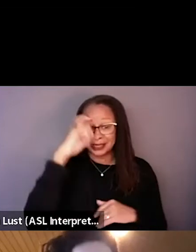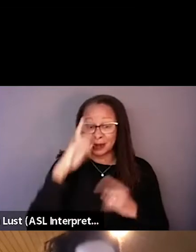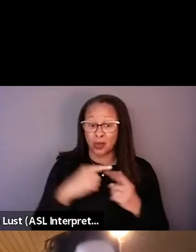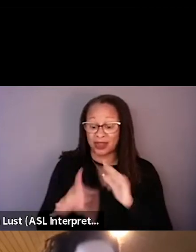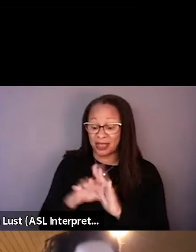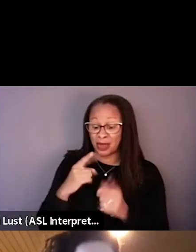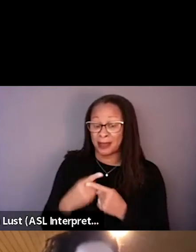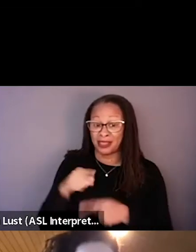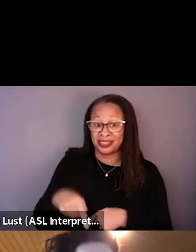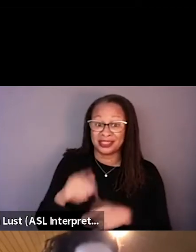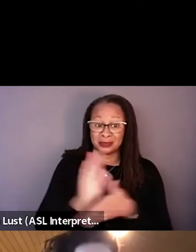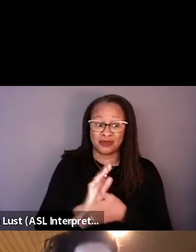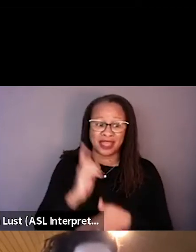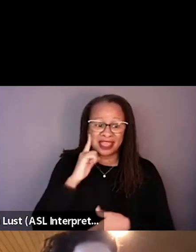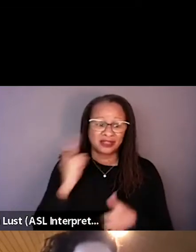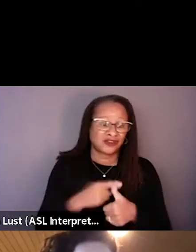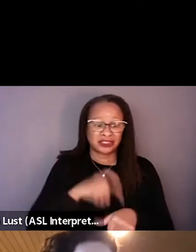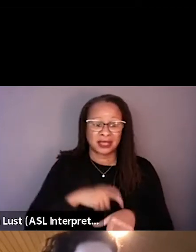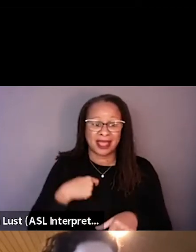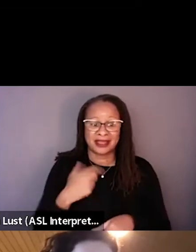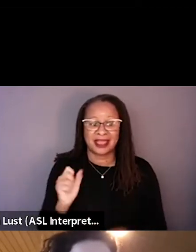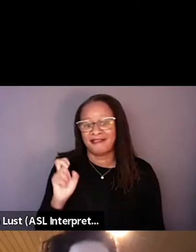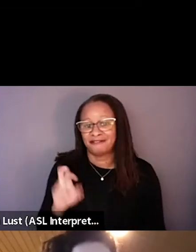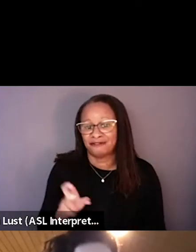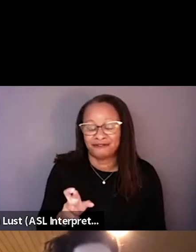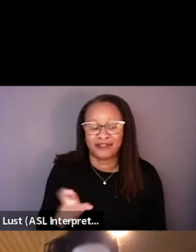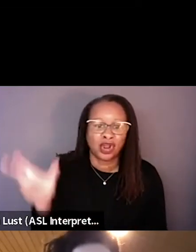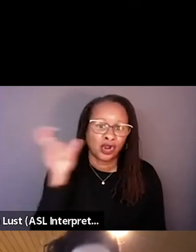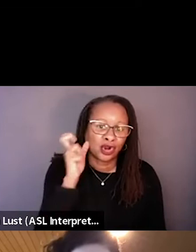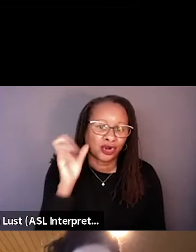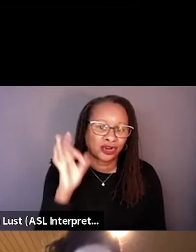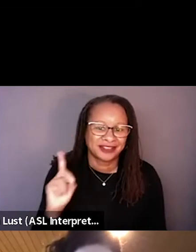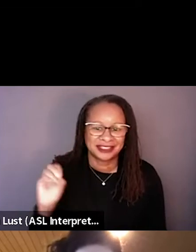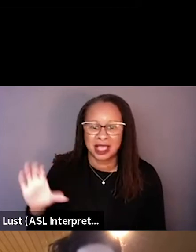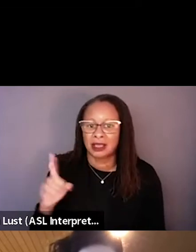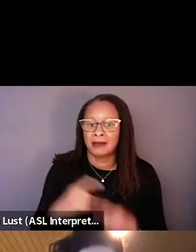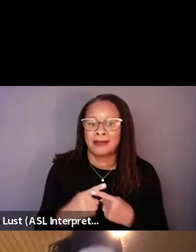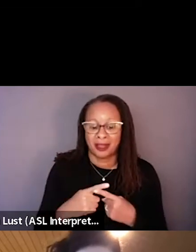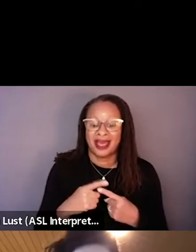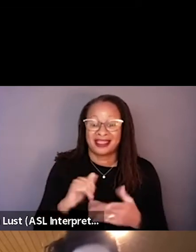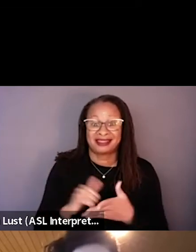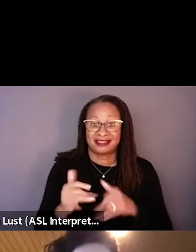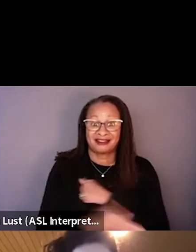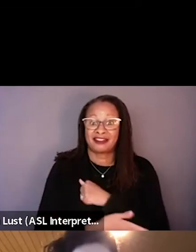I think it was the first time I'd ever even heard of a documentary about Lebanon being made and looking for an editor.